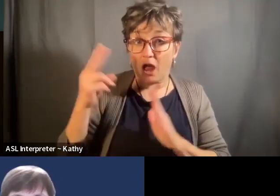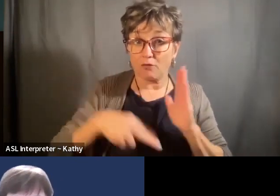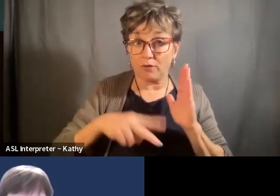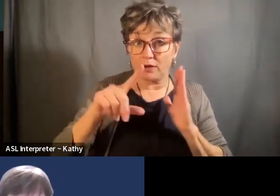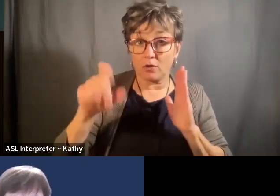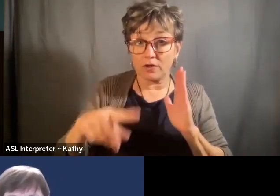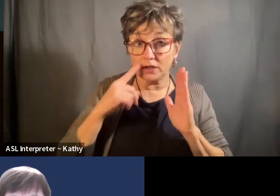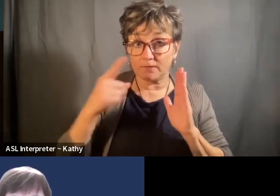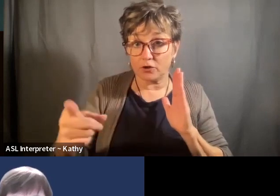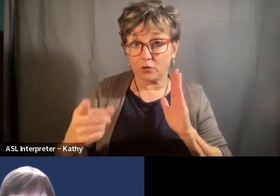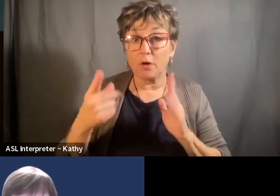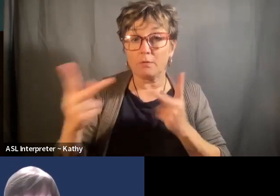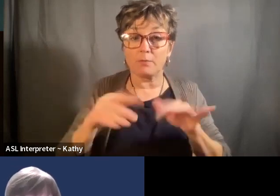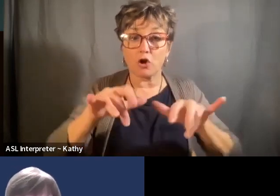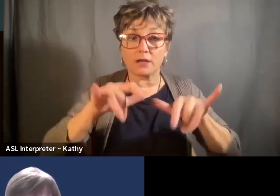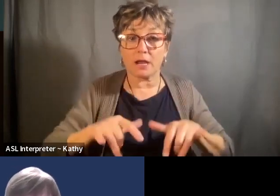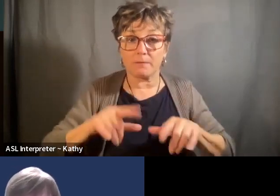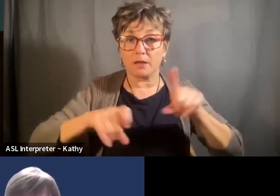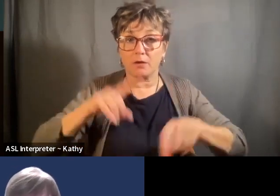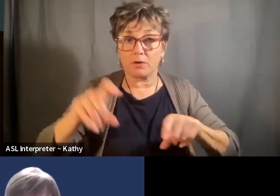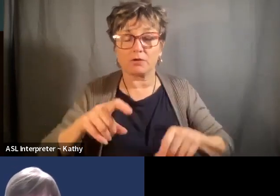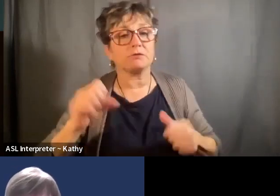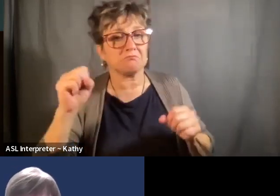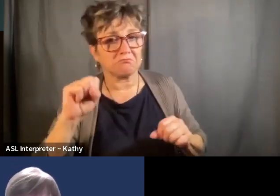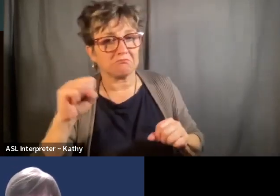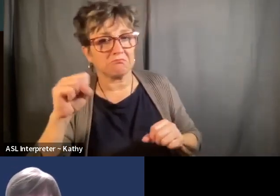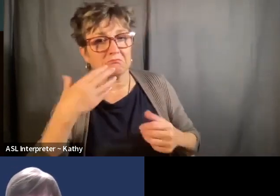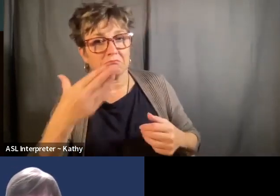that I'm seeing in the chat? Megan: that would be great, thank you. Krista: Okay, a couple people have